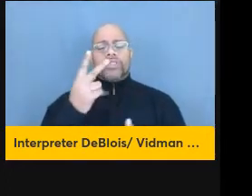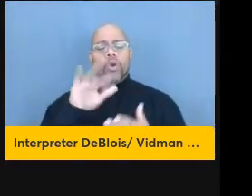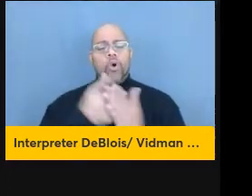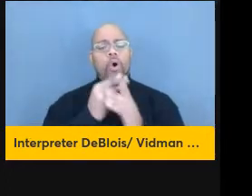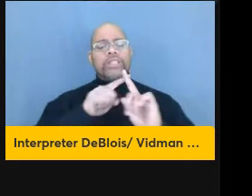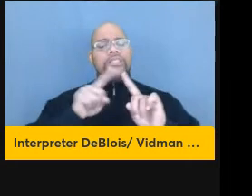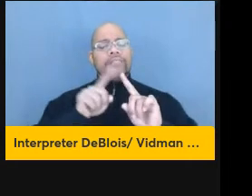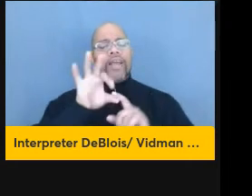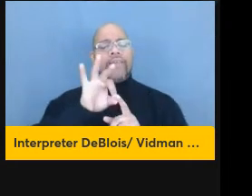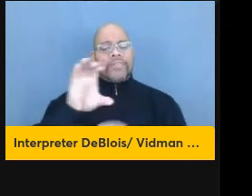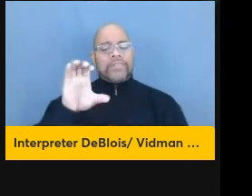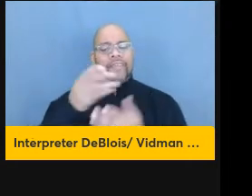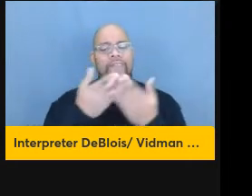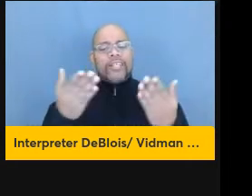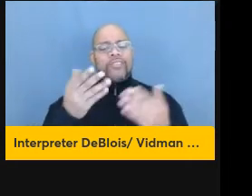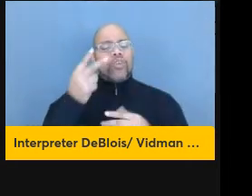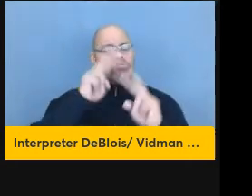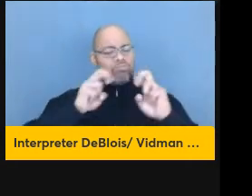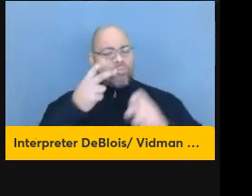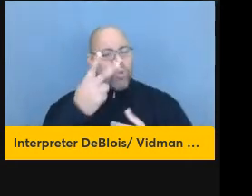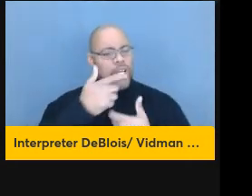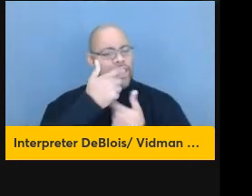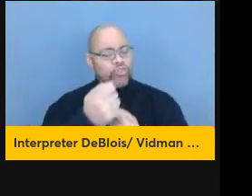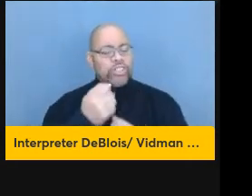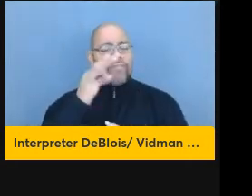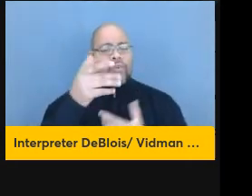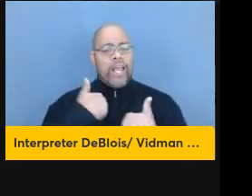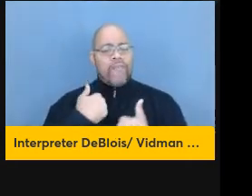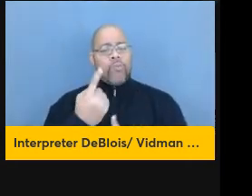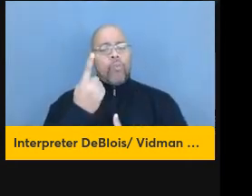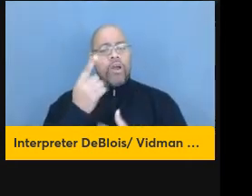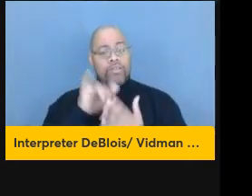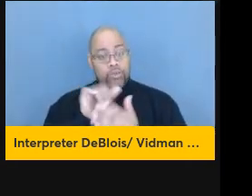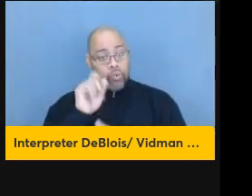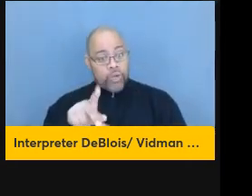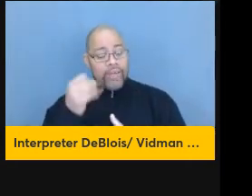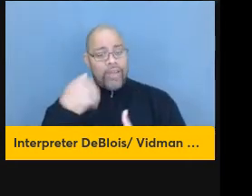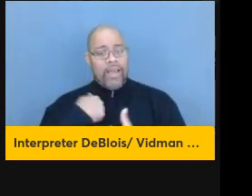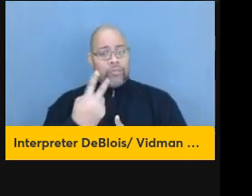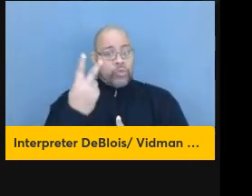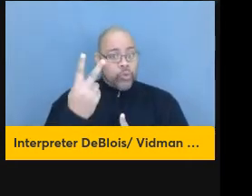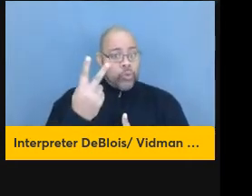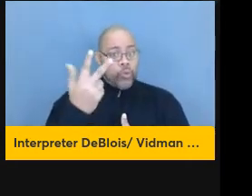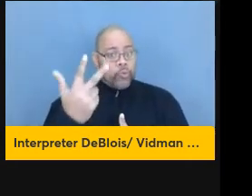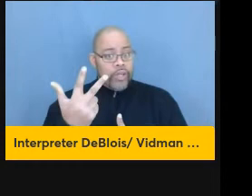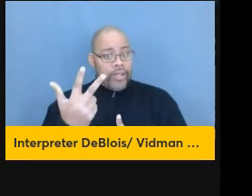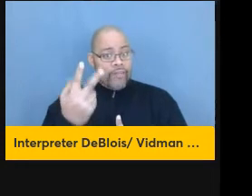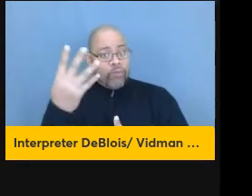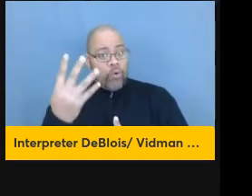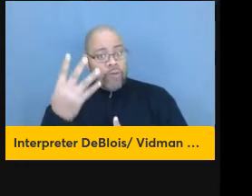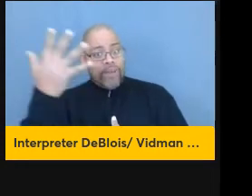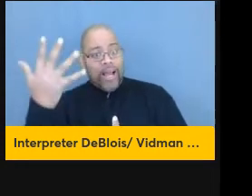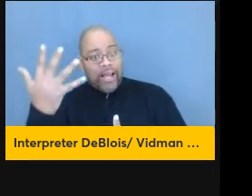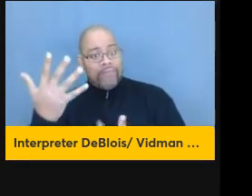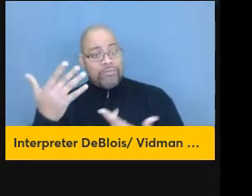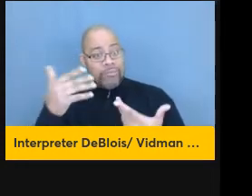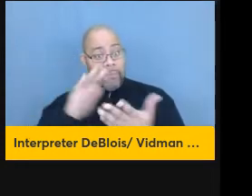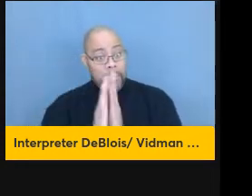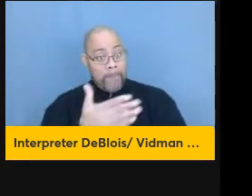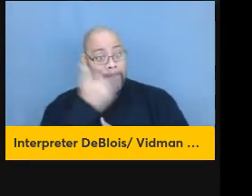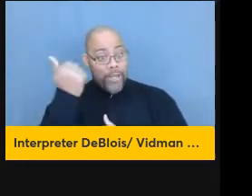FC things, they're looking interesting. If you've got one, is it alright? If you have 2345? Does it get better? And actually,